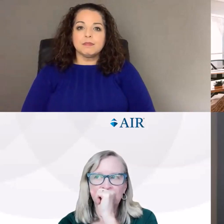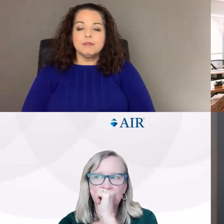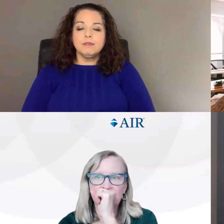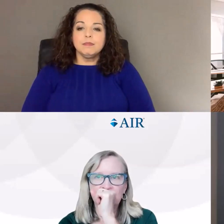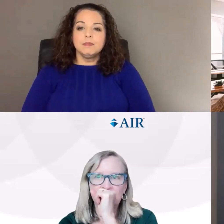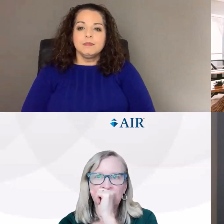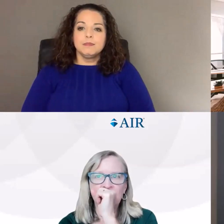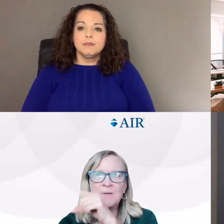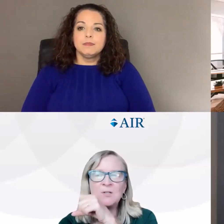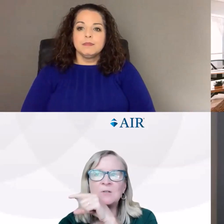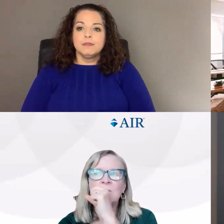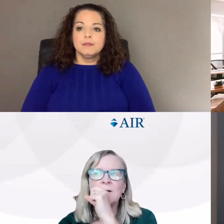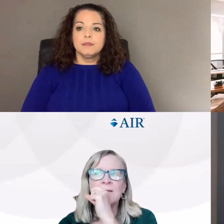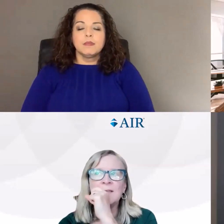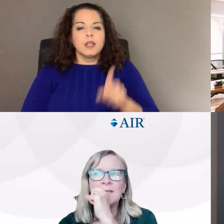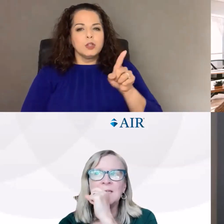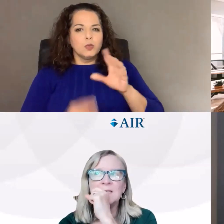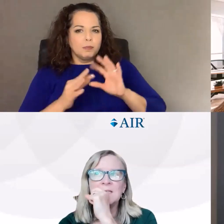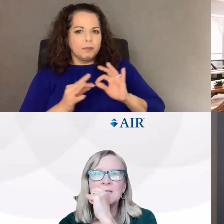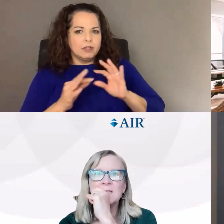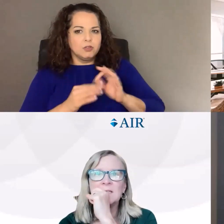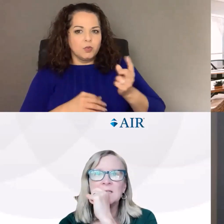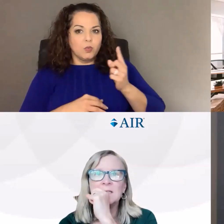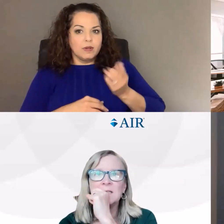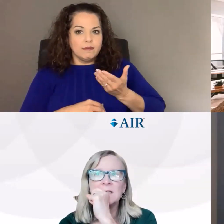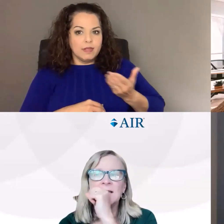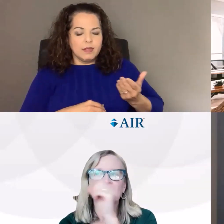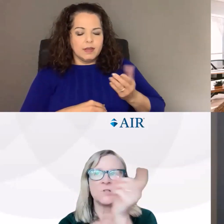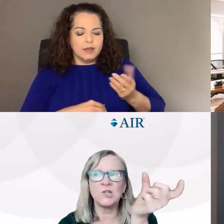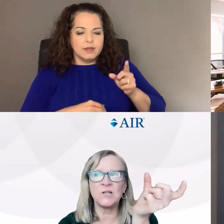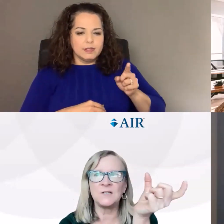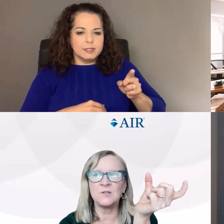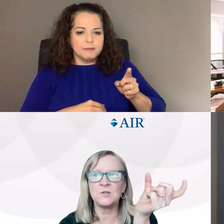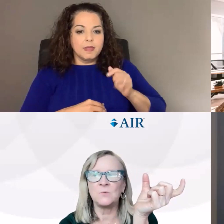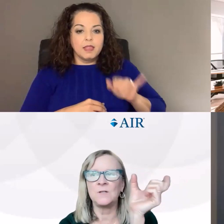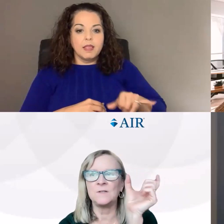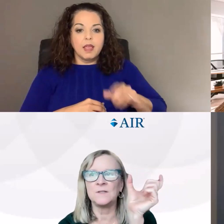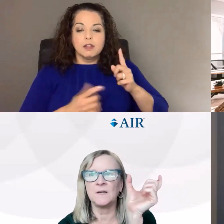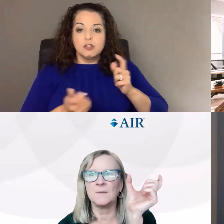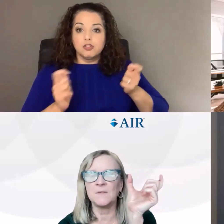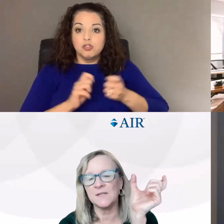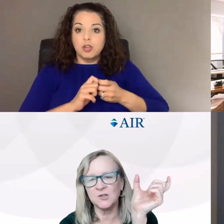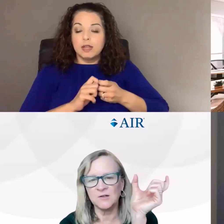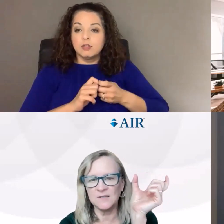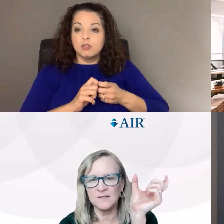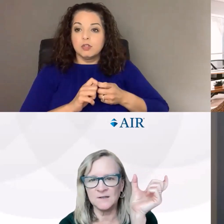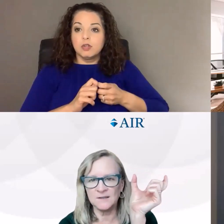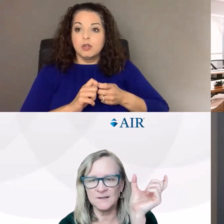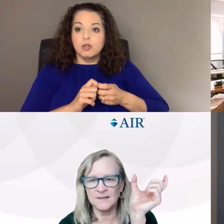And you mentioned one of the things that was changed was the selection criteria.